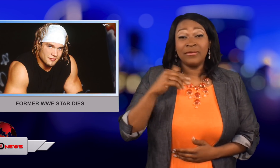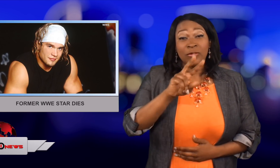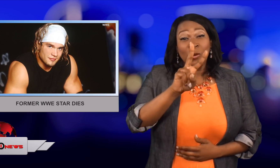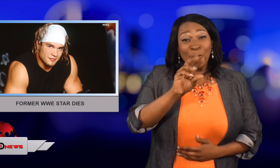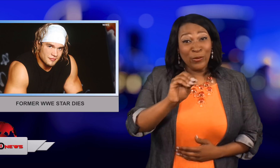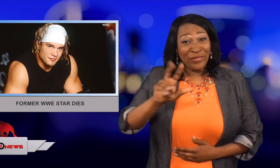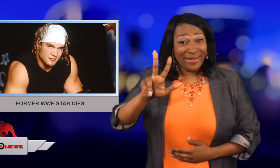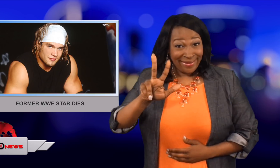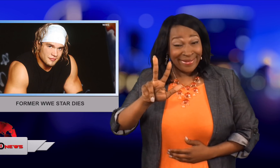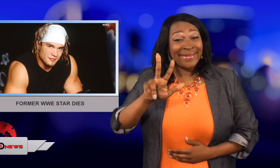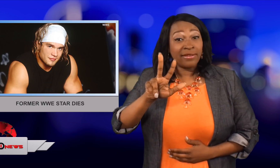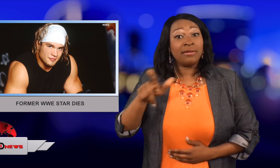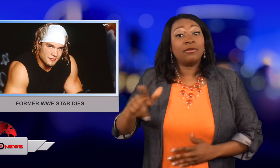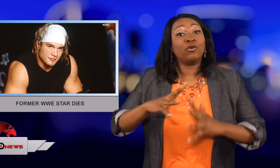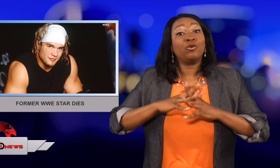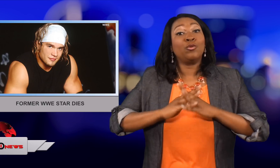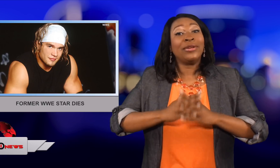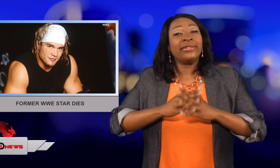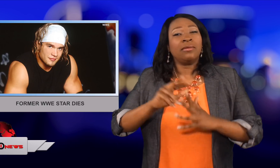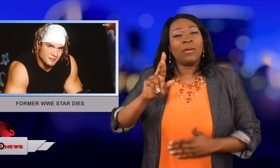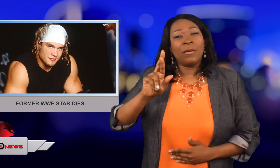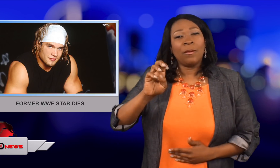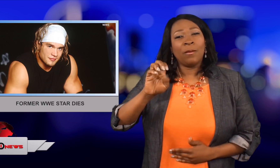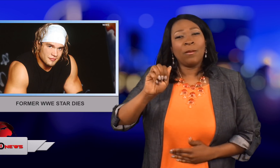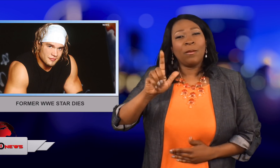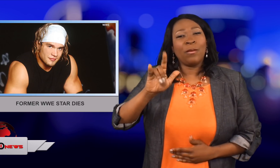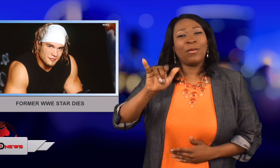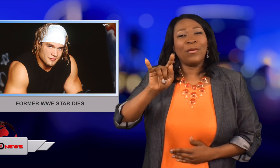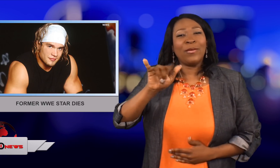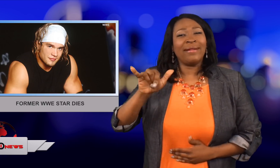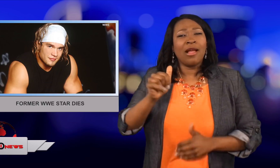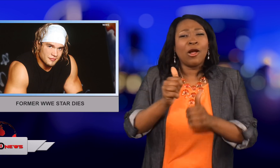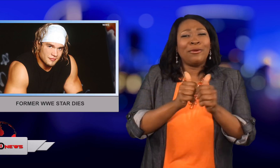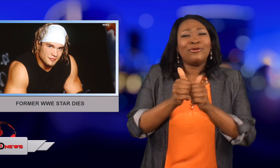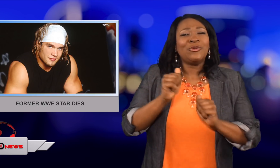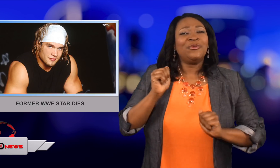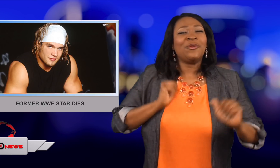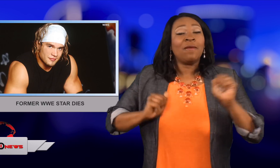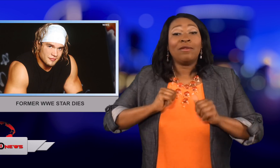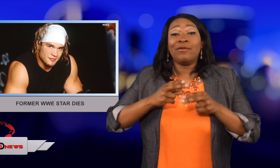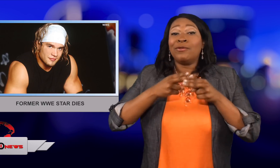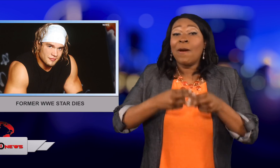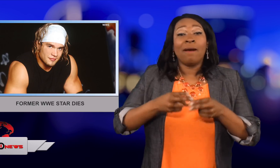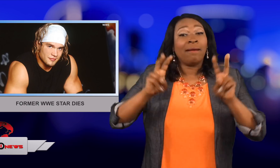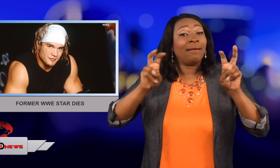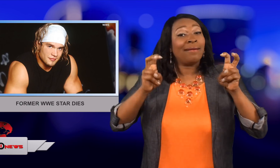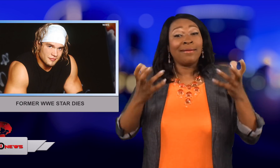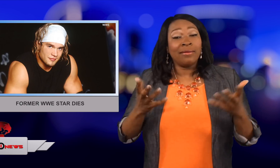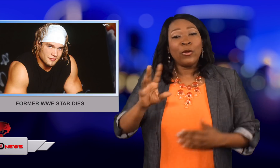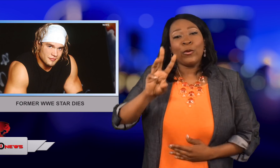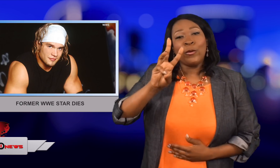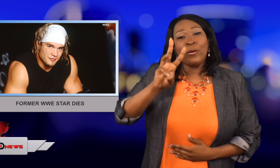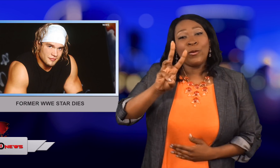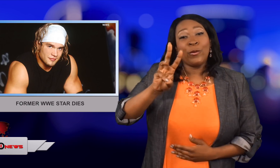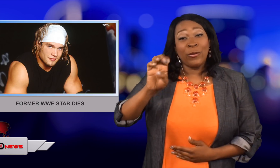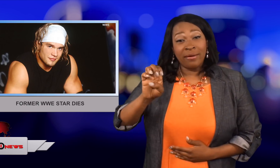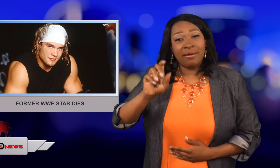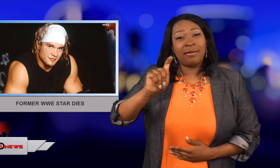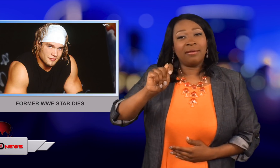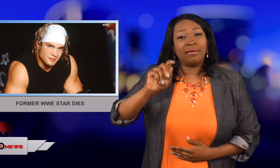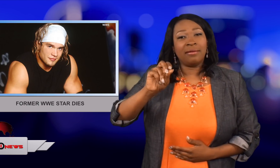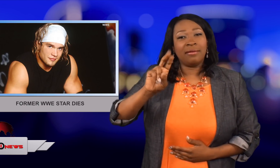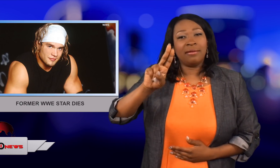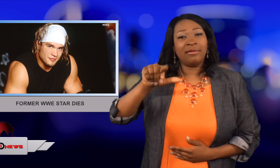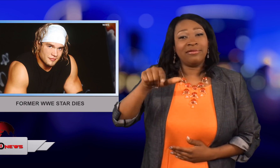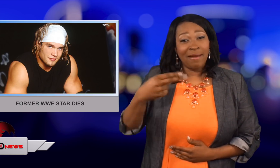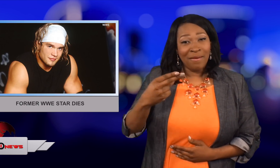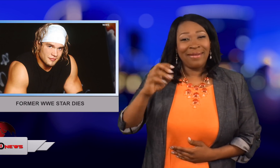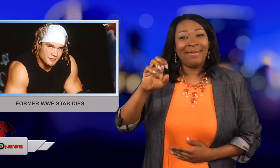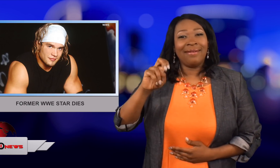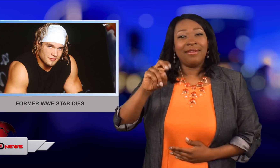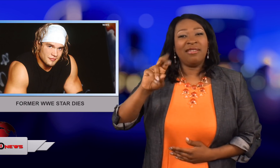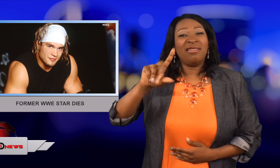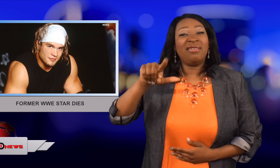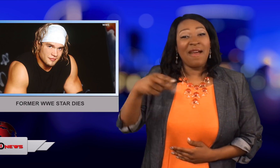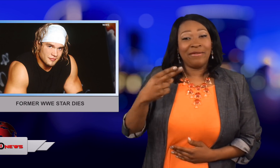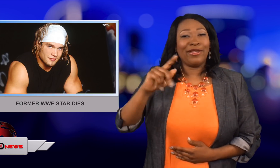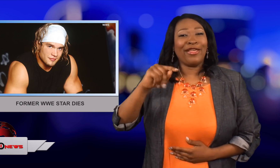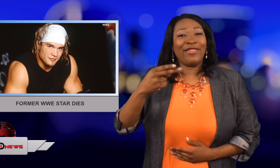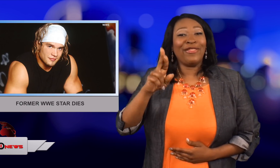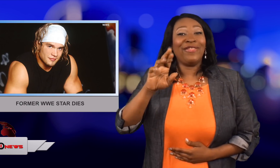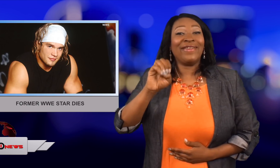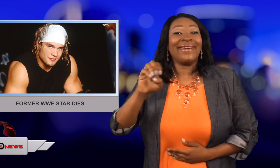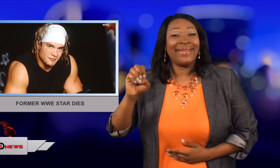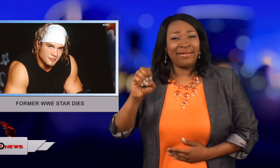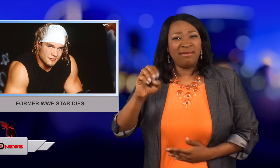Cappotelli was a co-winner of the wrestling reality competition show "WWE Tough Enough